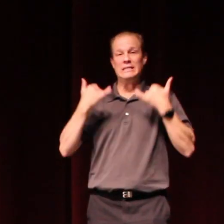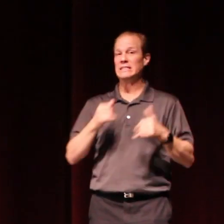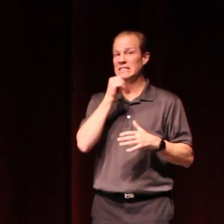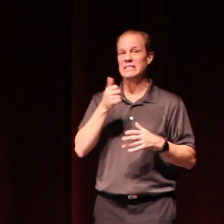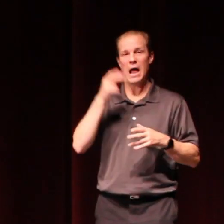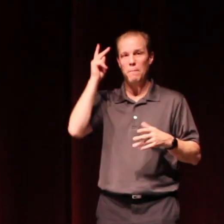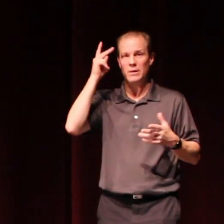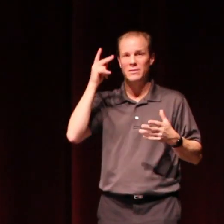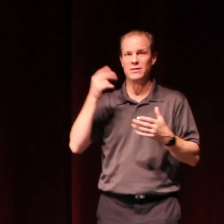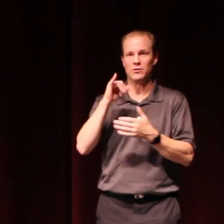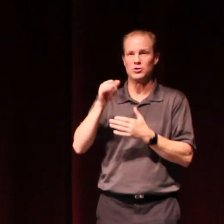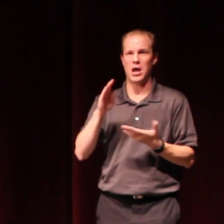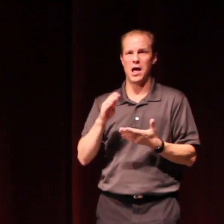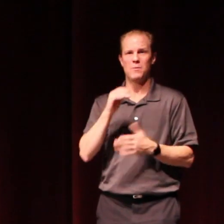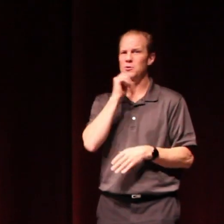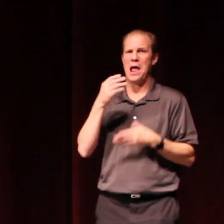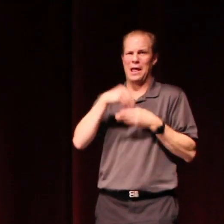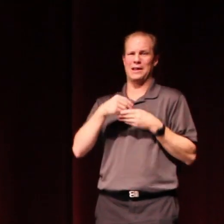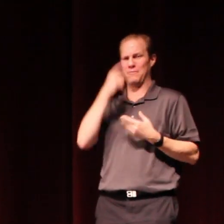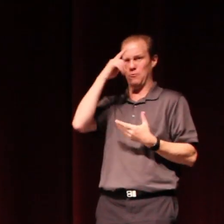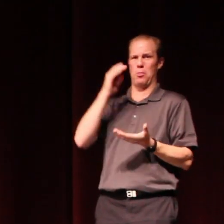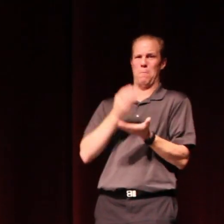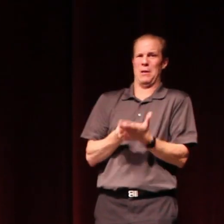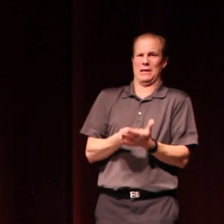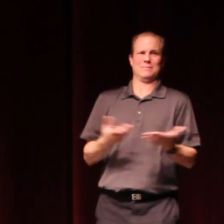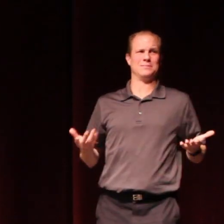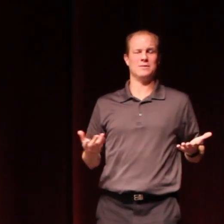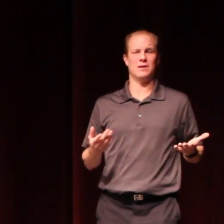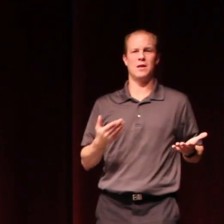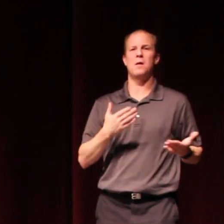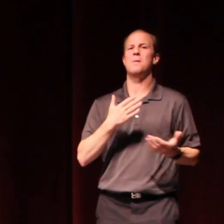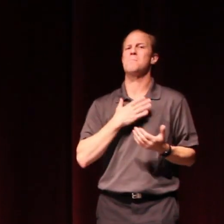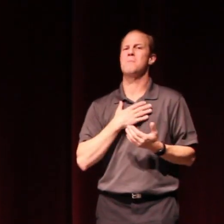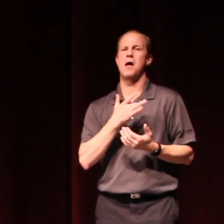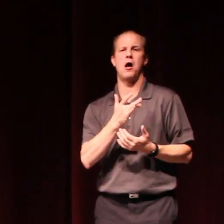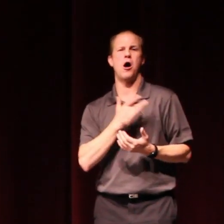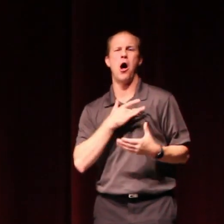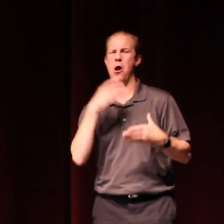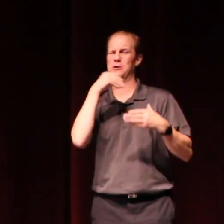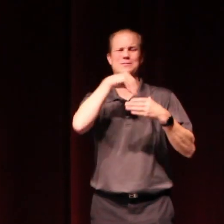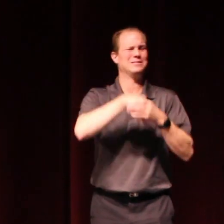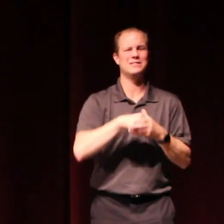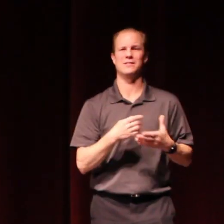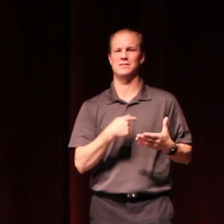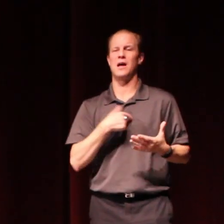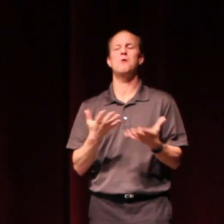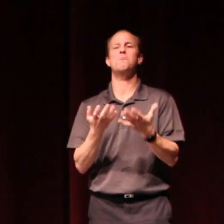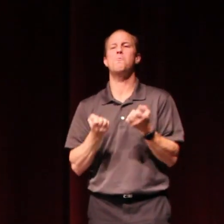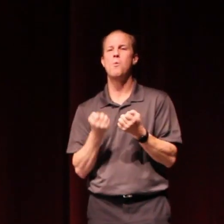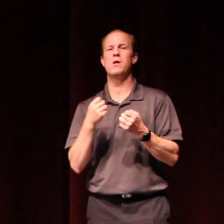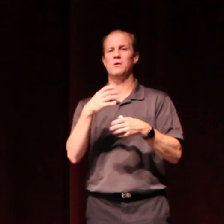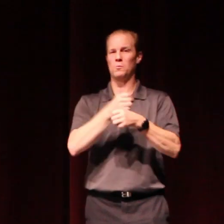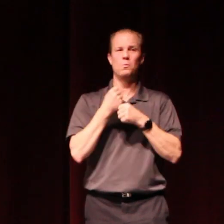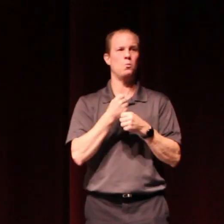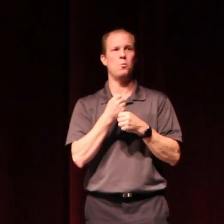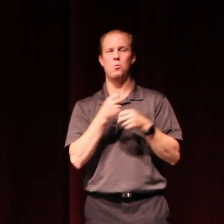this for the money, okay? My heart's in this. I'd like to win a position, but I would be honored to